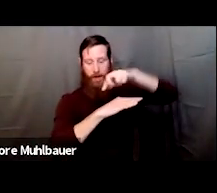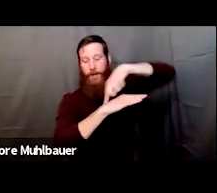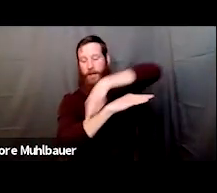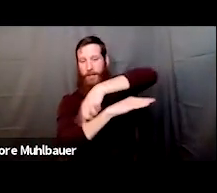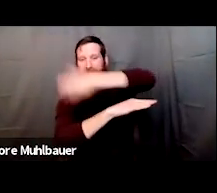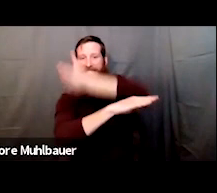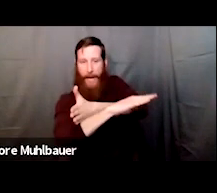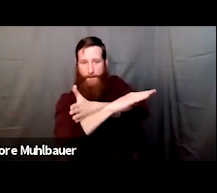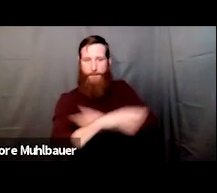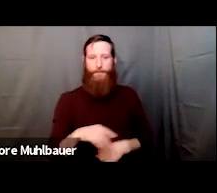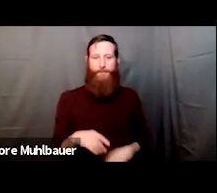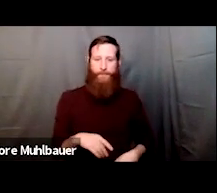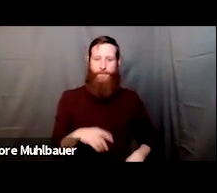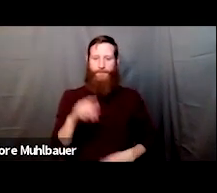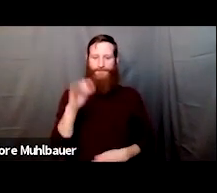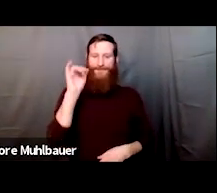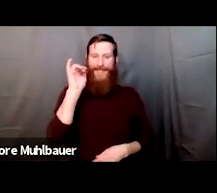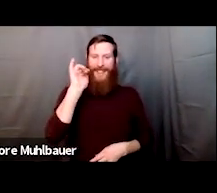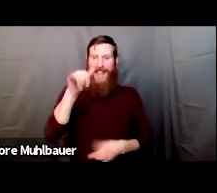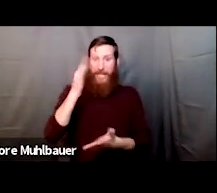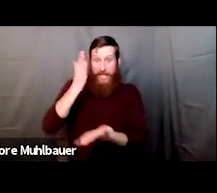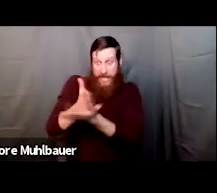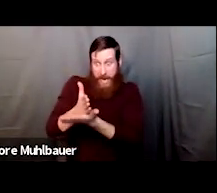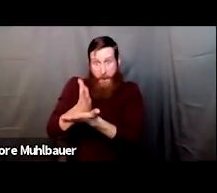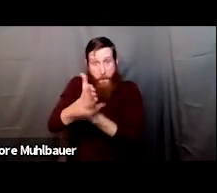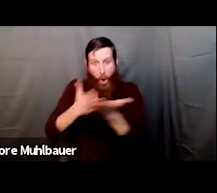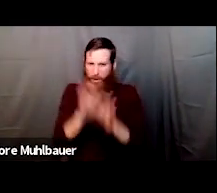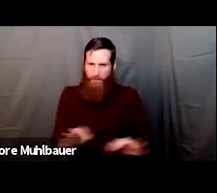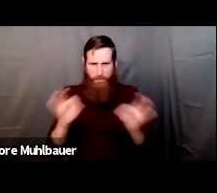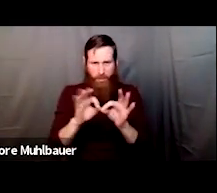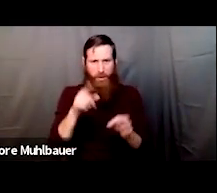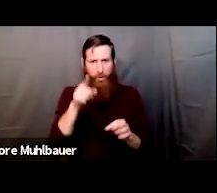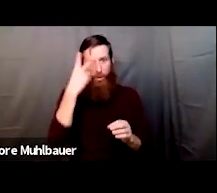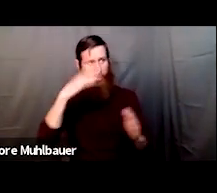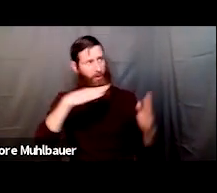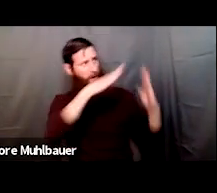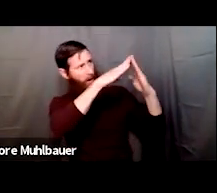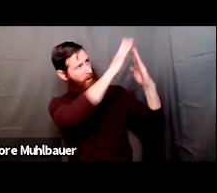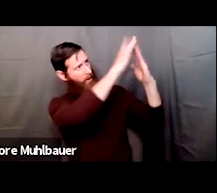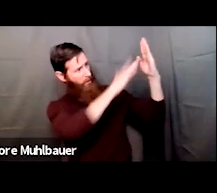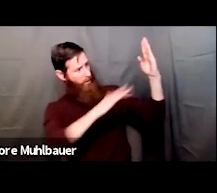avalanches are in steep terrain, I will just stay out of steep terrain.